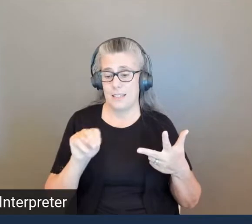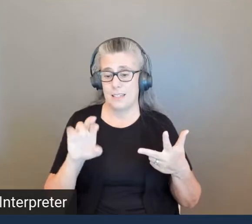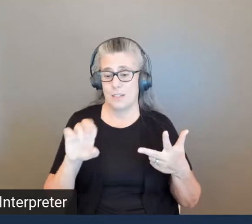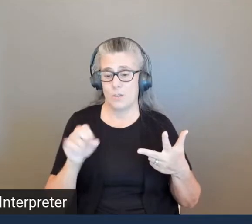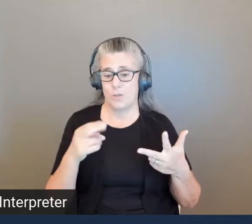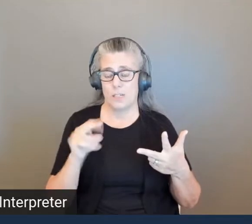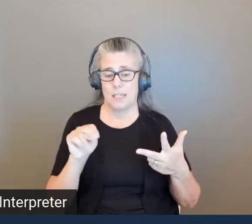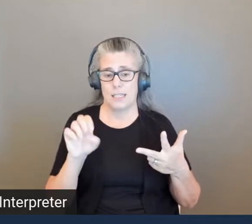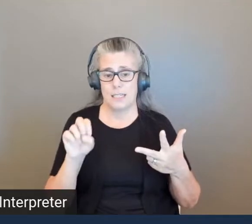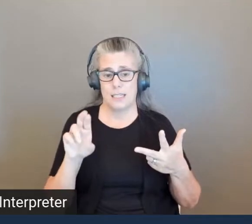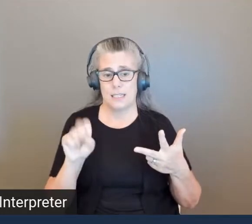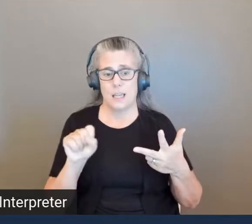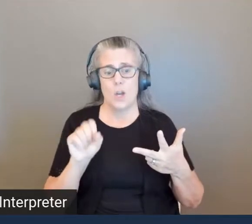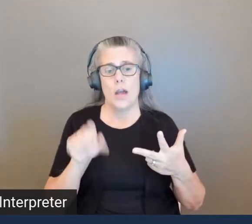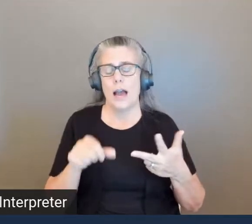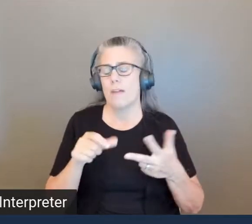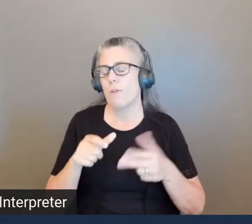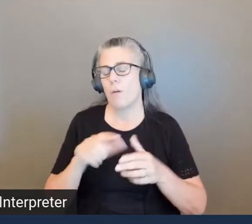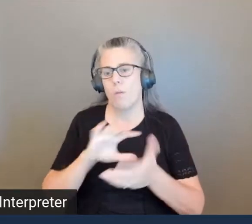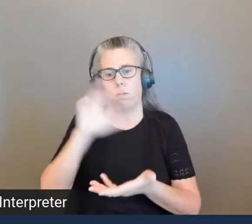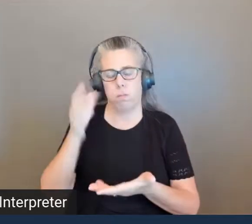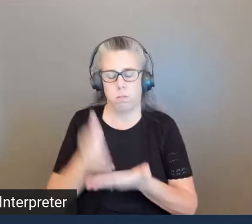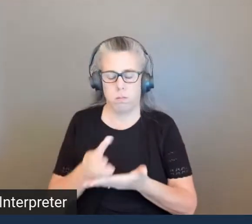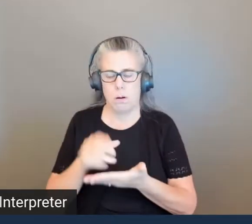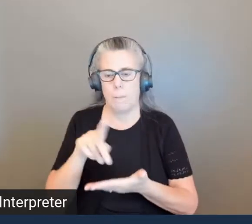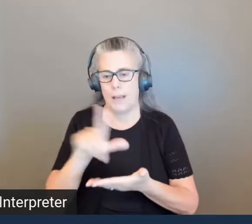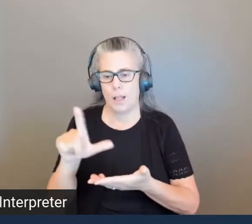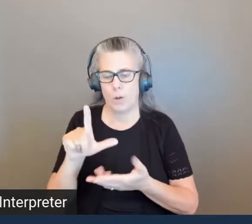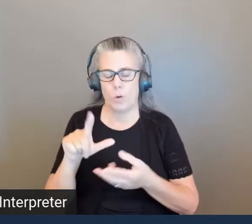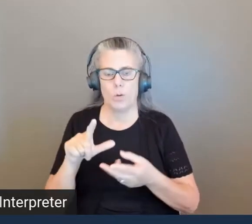You can have long processing times. And similar to real-time inference,